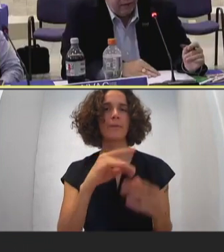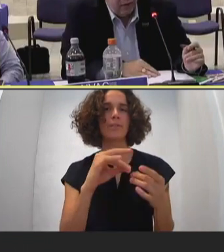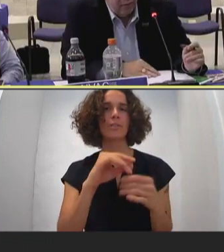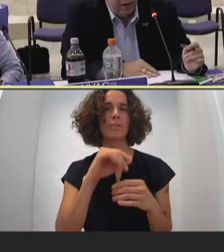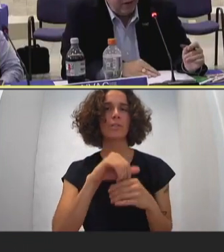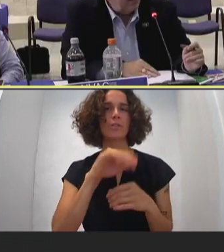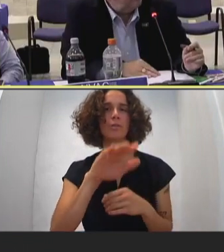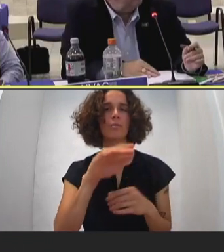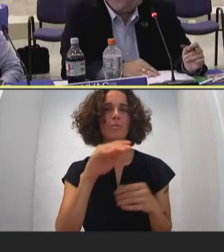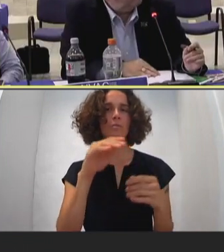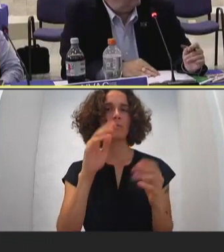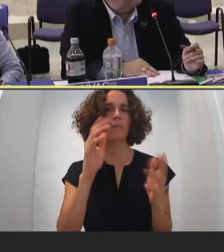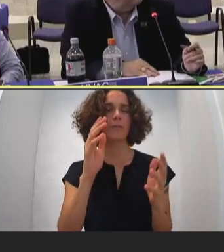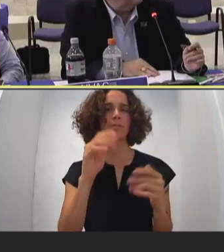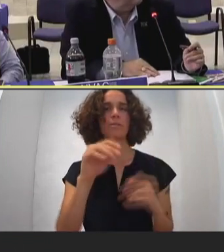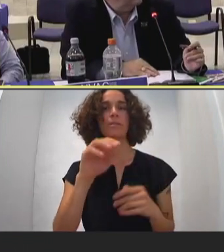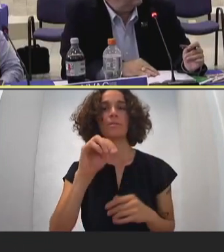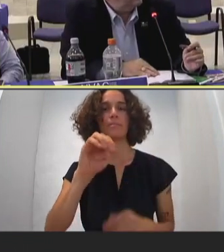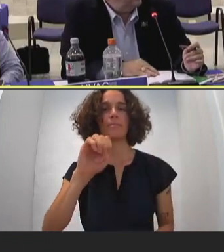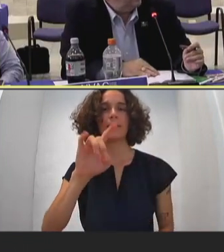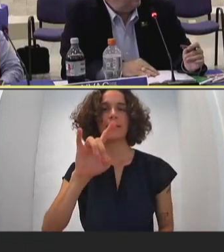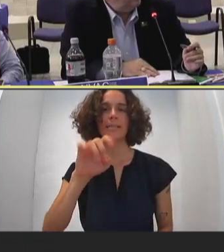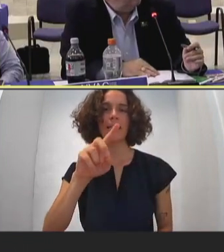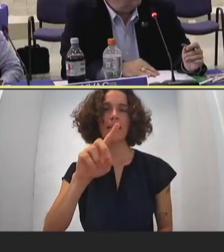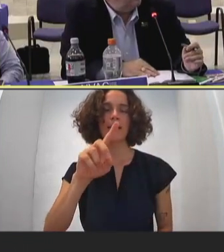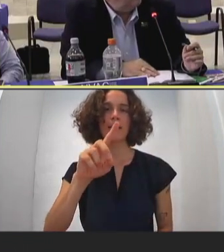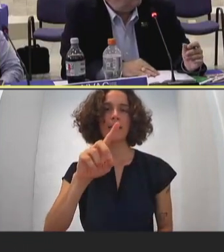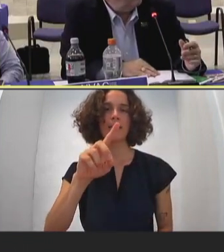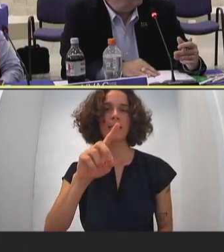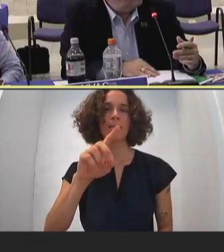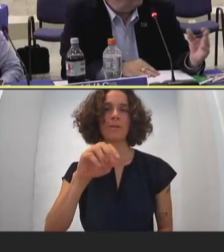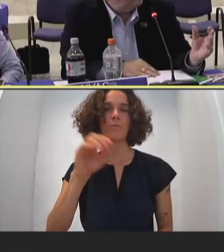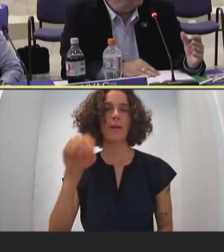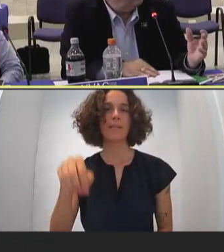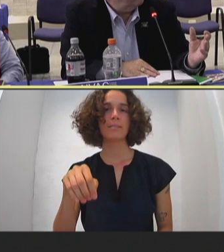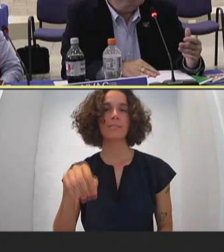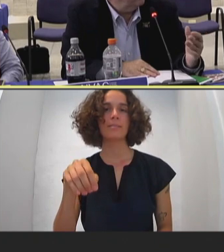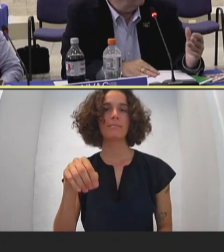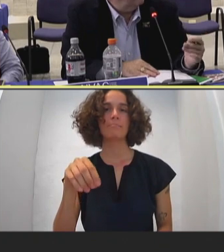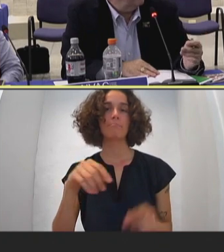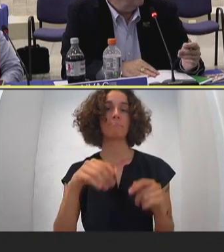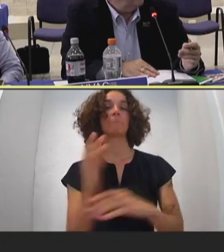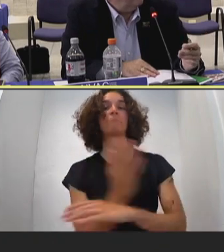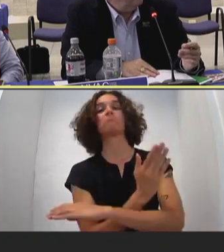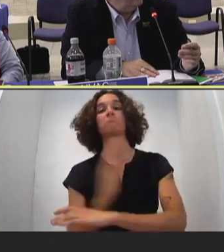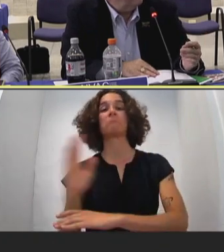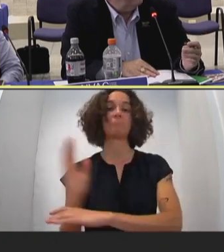Medicaid rates are all over the board and below. But one of the things that's